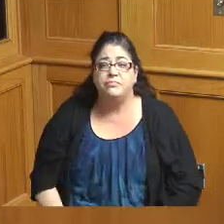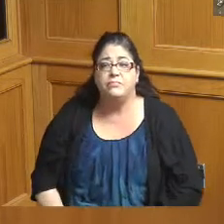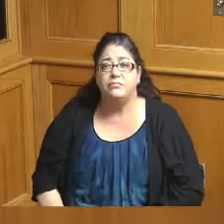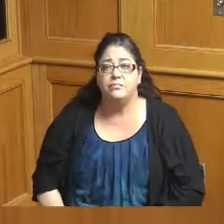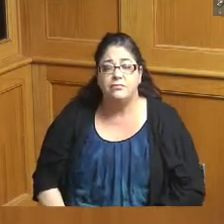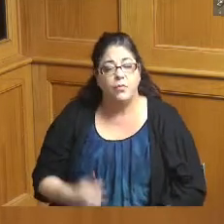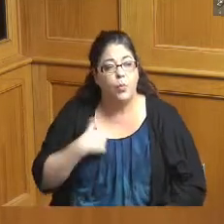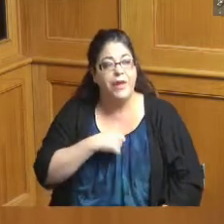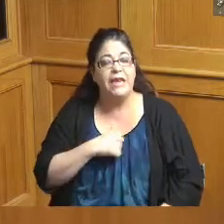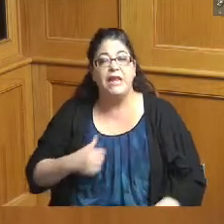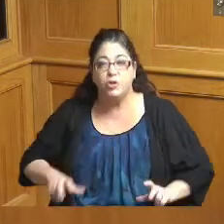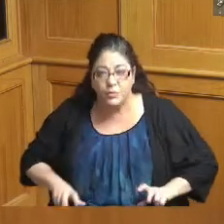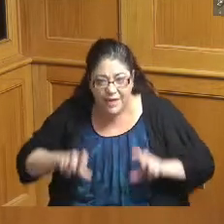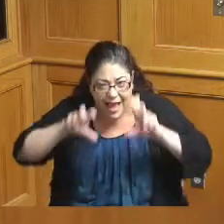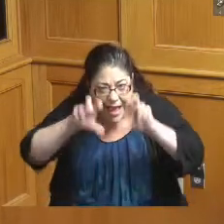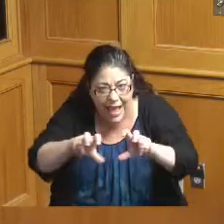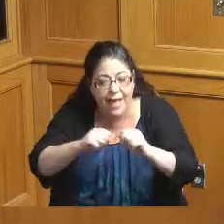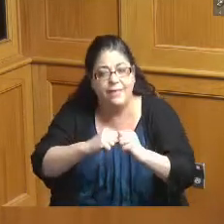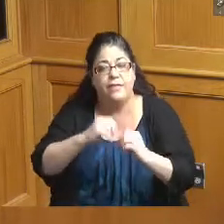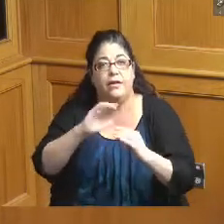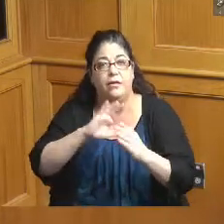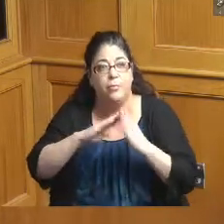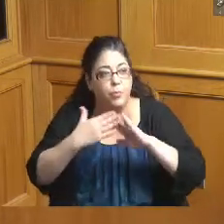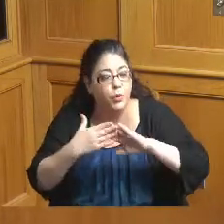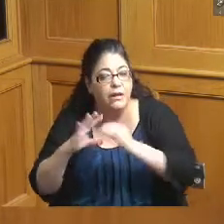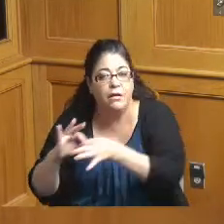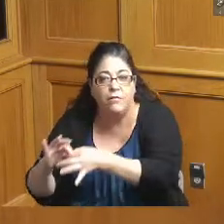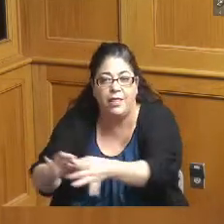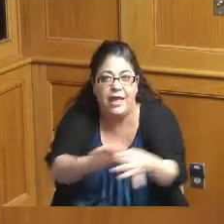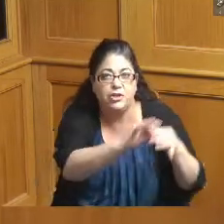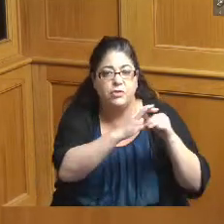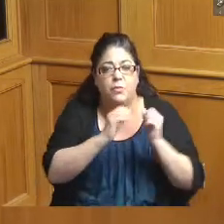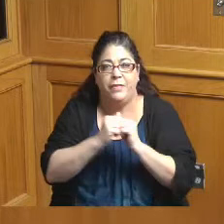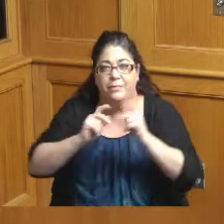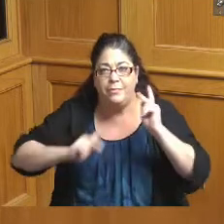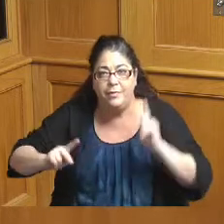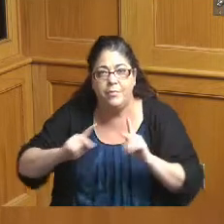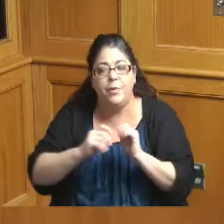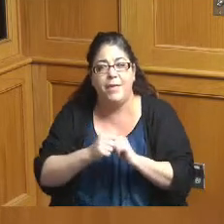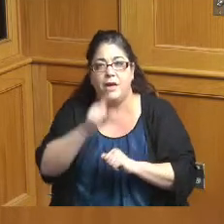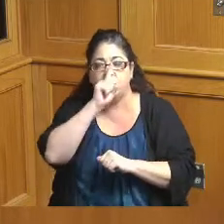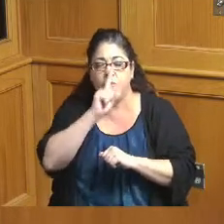to rebuild I think what was lost over Covid in the meantime to make sure we have a comprehensive